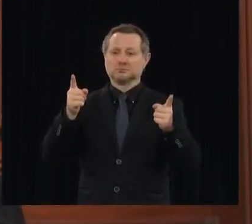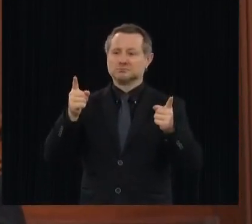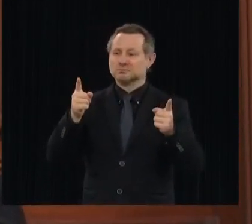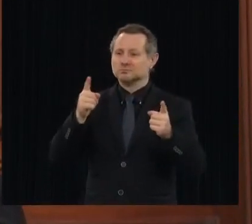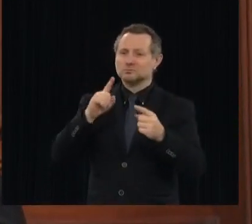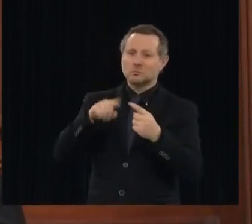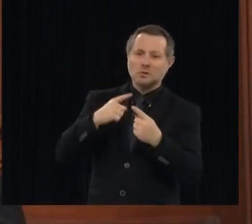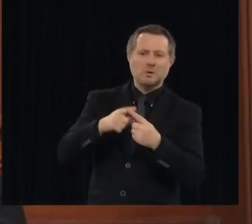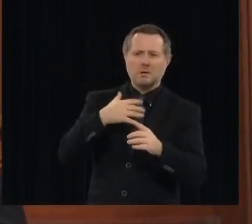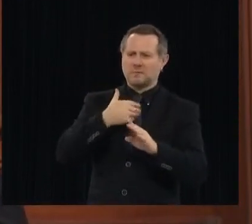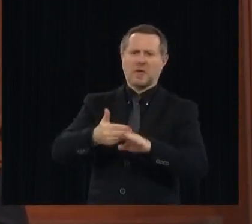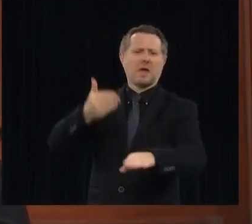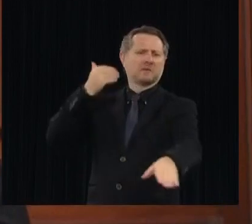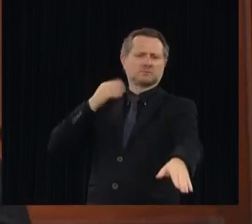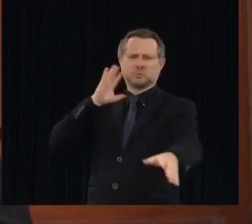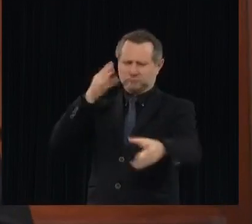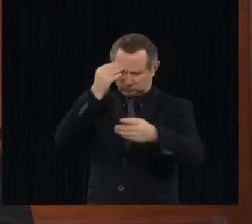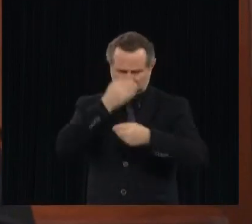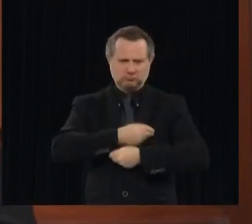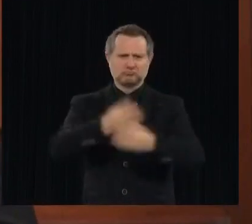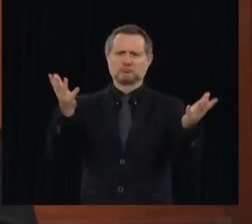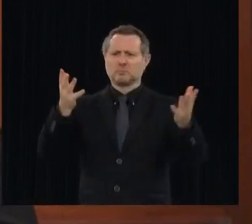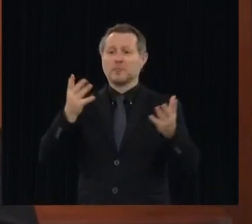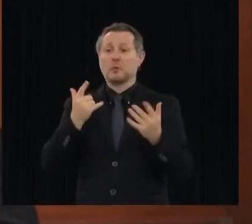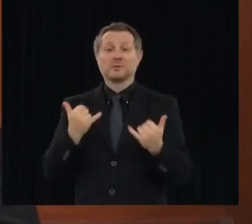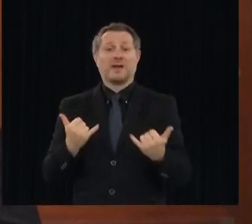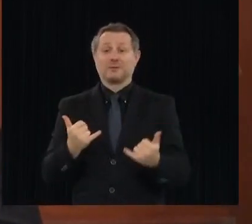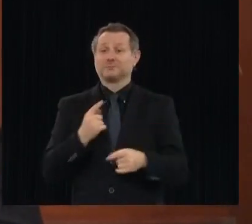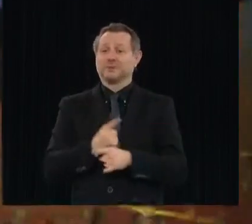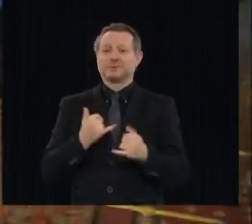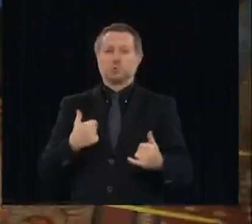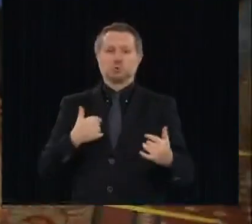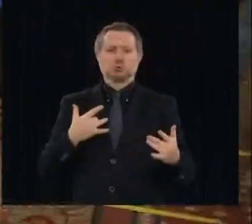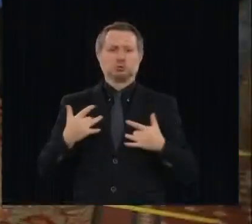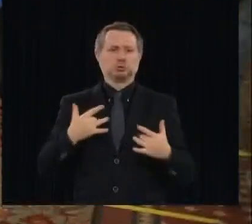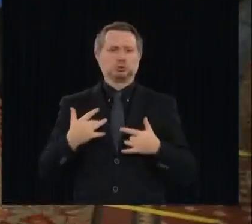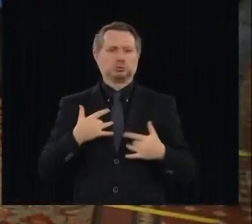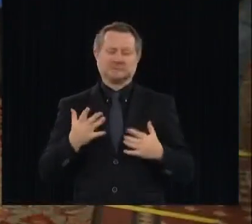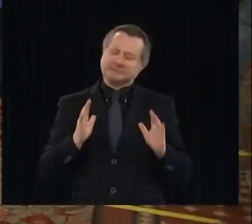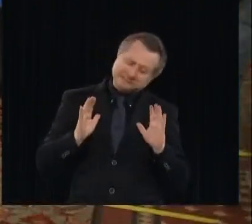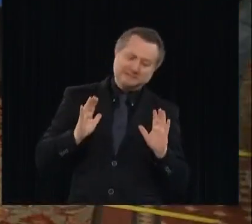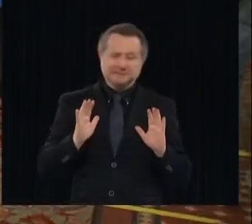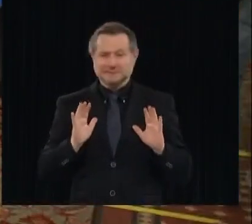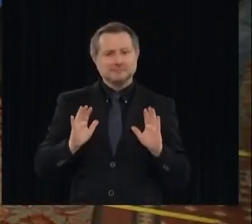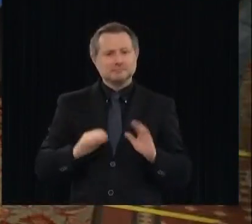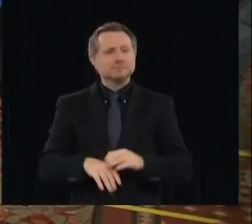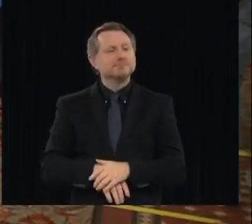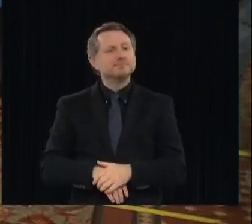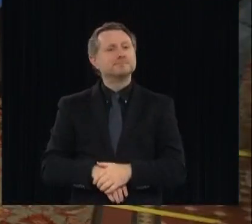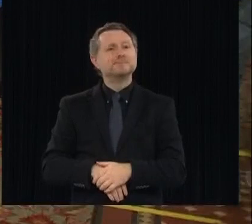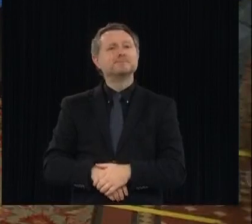WHEN THEY GENERALLY OPEN IS AT THE END OF JUNE SO WE WILL GET GUIDANCE OUT, MAKE A DECISION